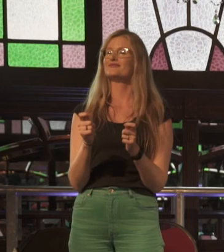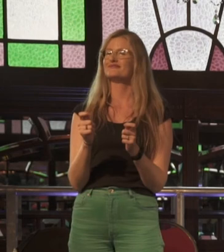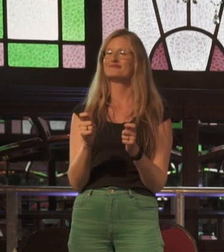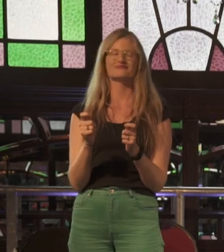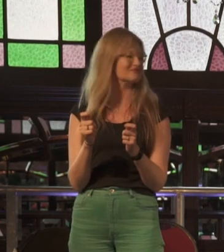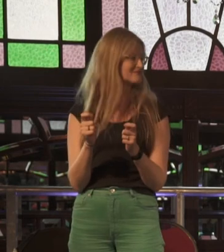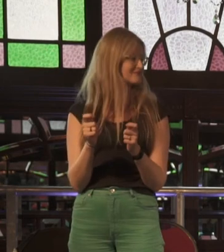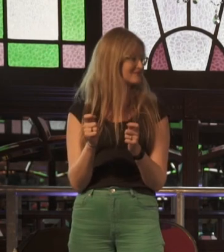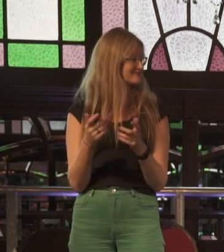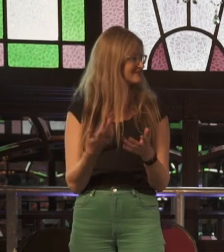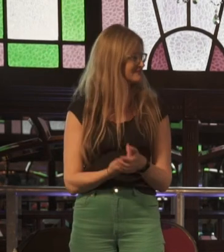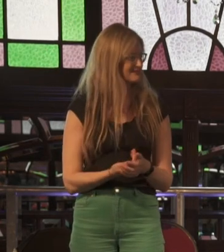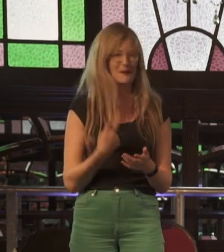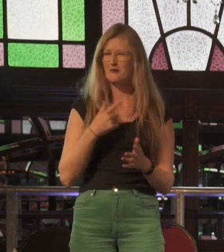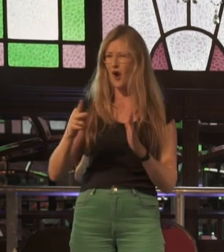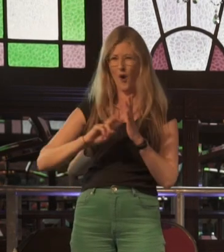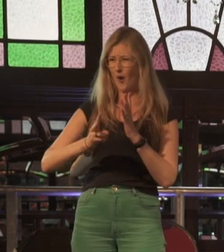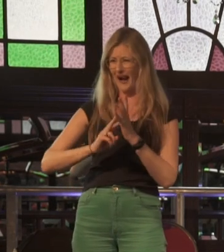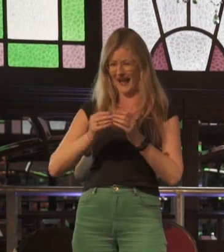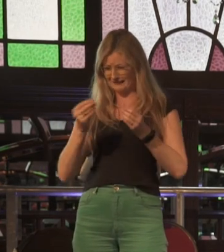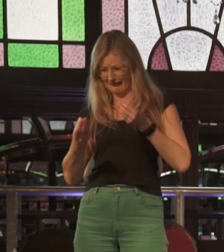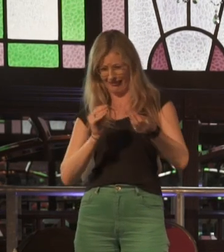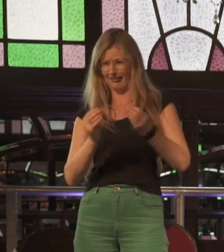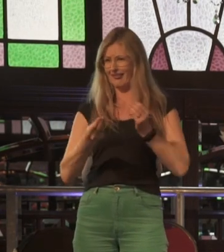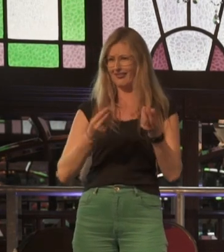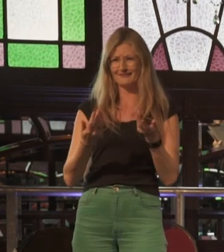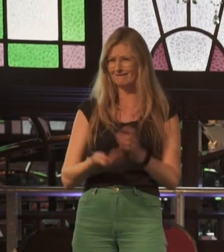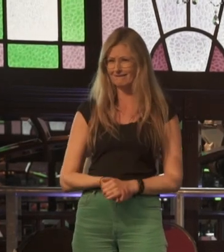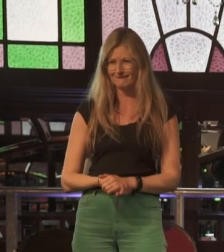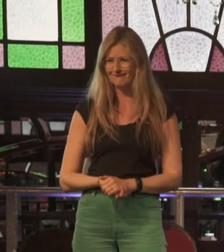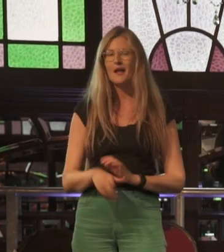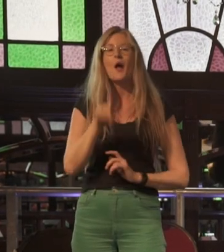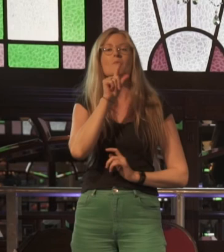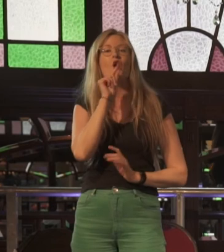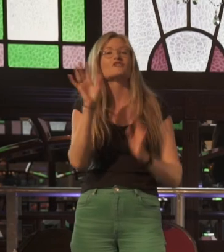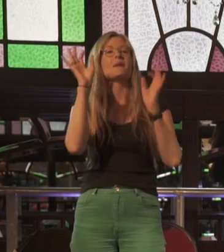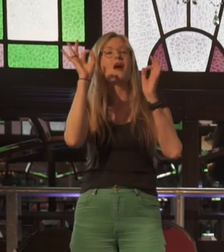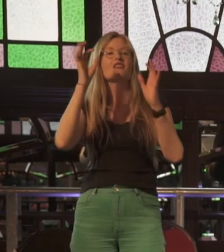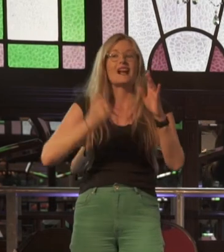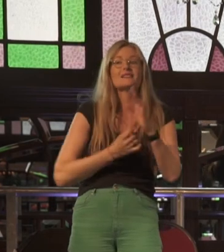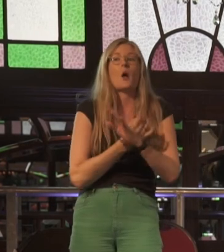Look at this, it's not organised, is it? No. This is the Birds of Paradise Emerging Talent Award.